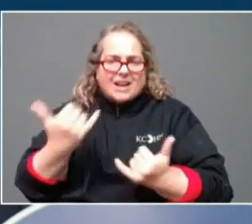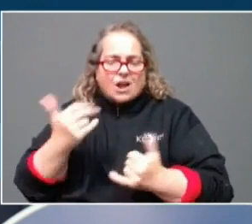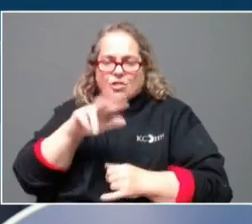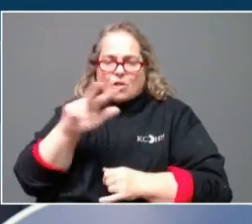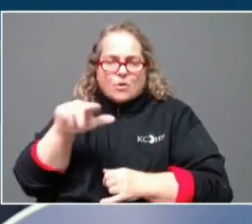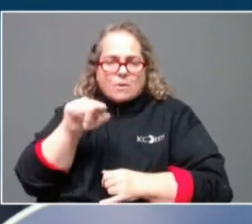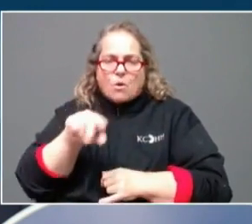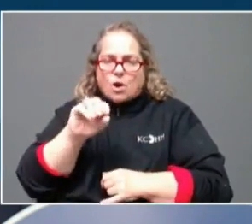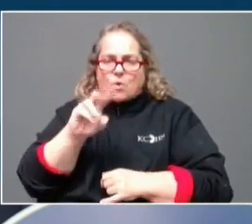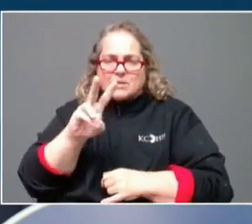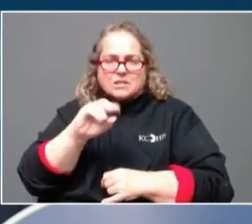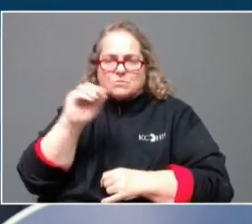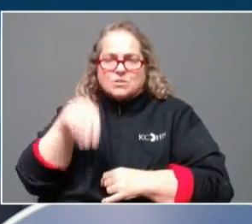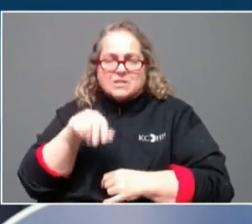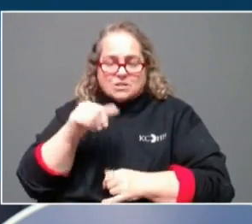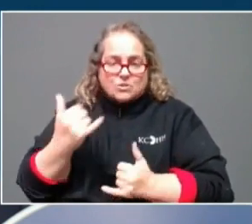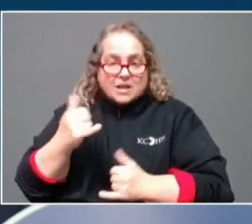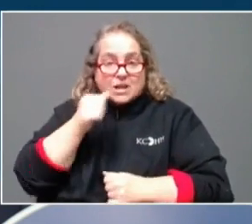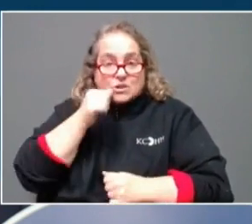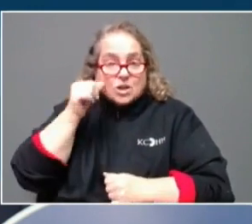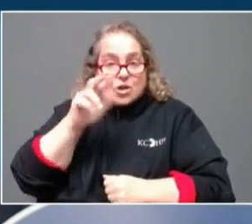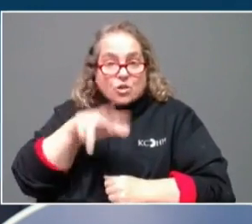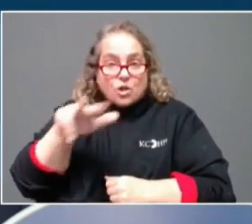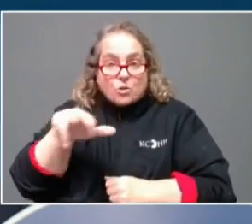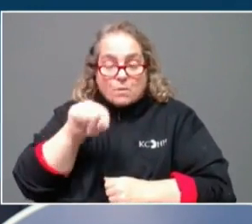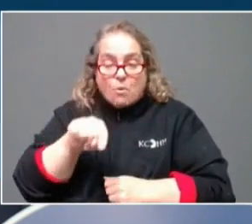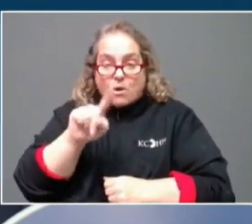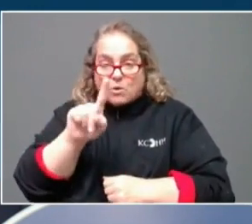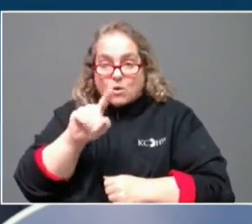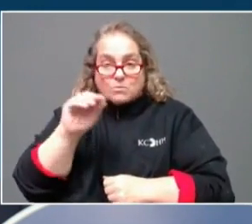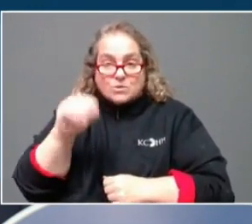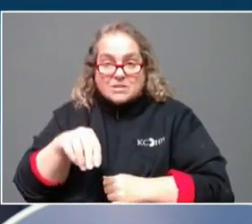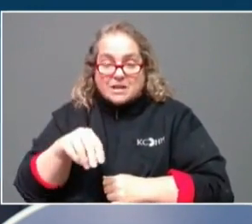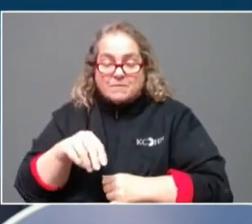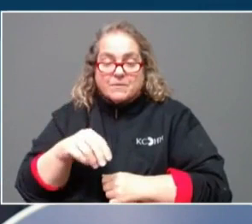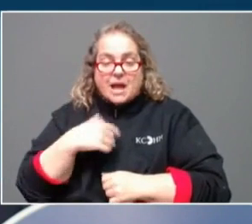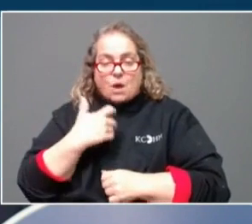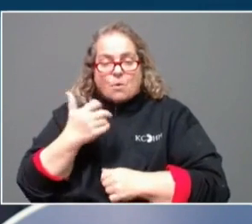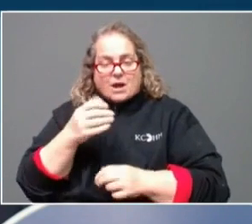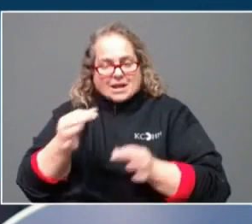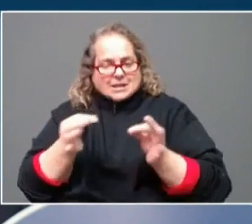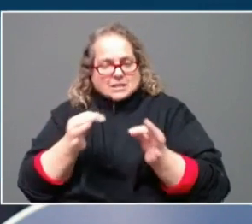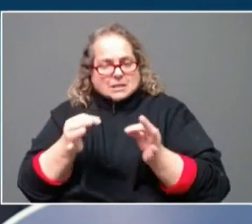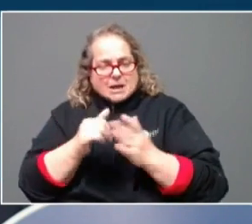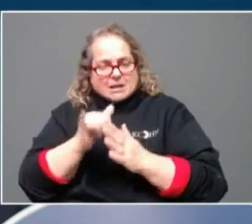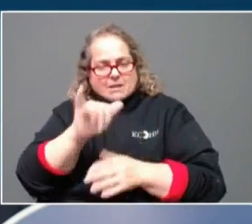yesterday was 33.1%. I want to put that in context though we know there's a lot